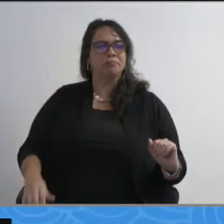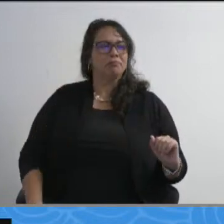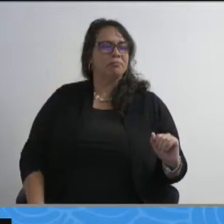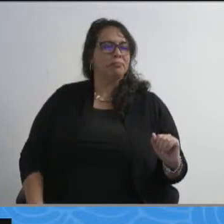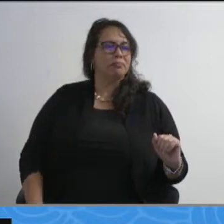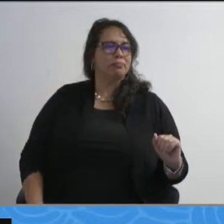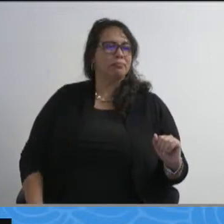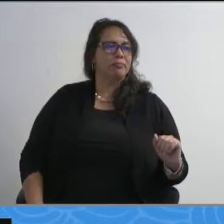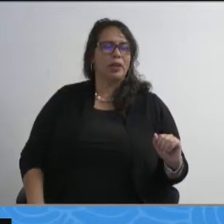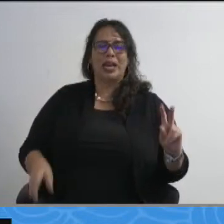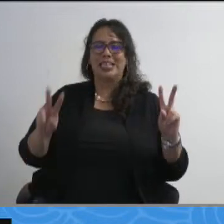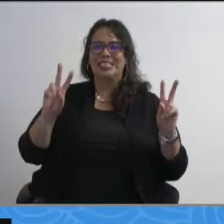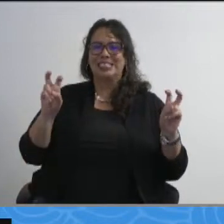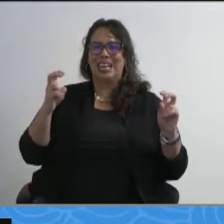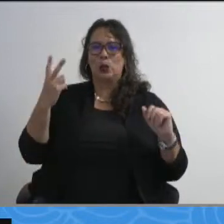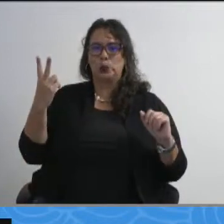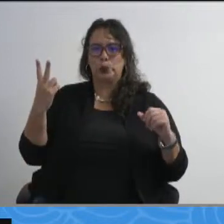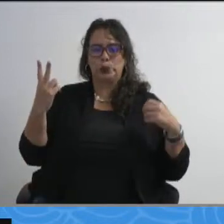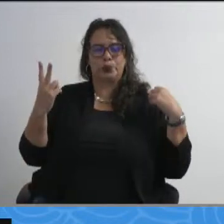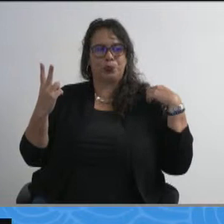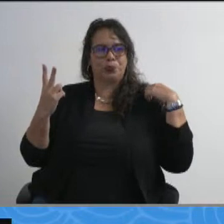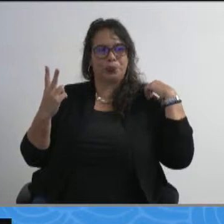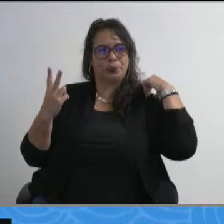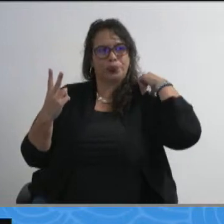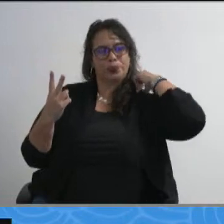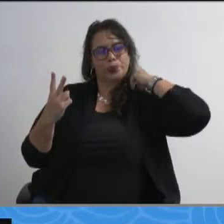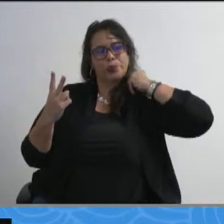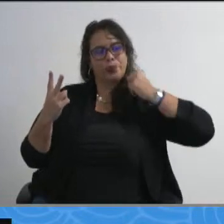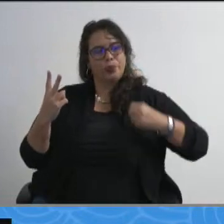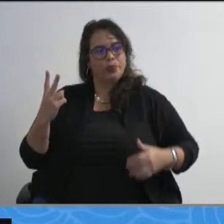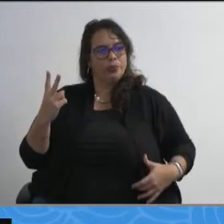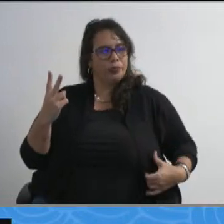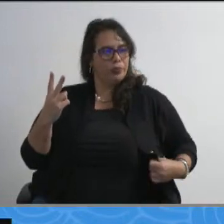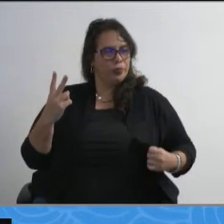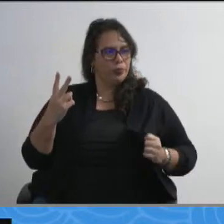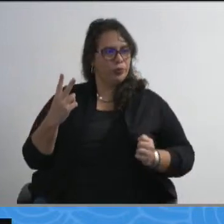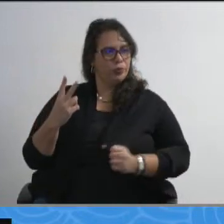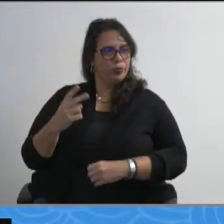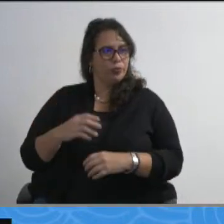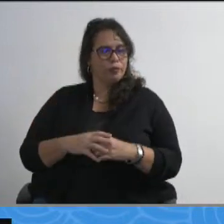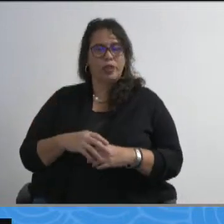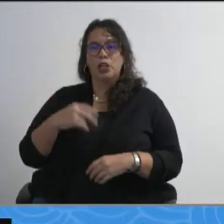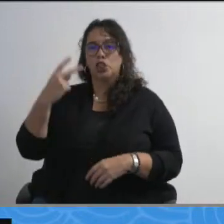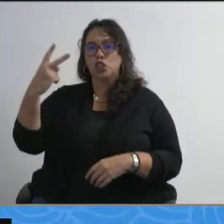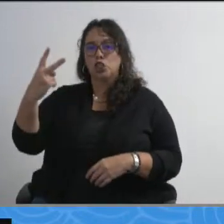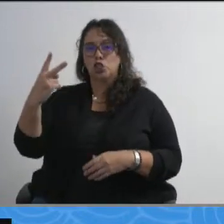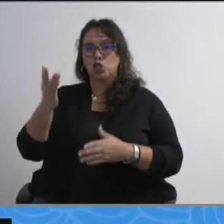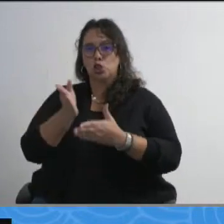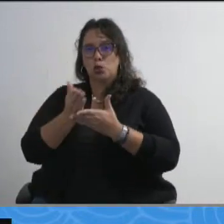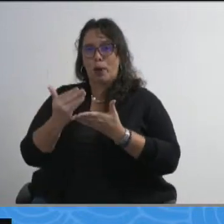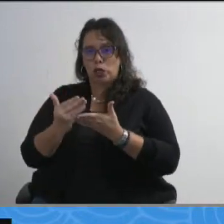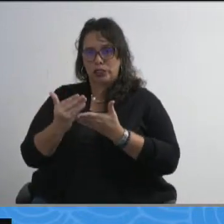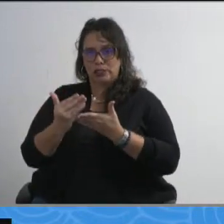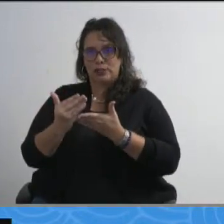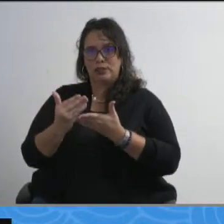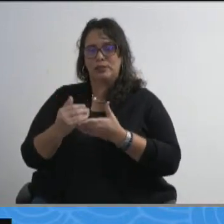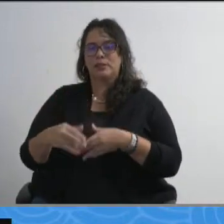So, let's talk a little bit about Title II. So, for Title II, there are two parts to... Two revisions. One is funding.